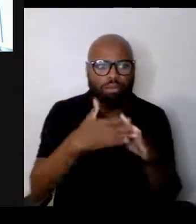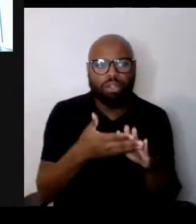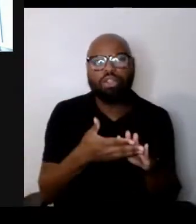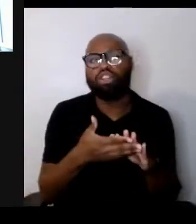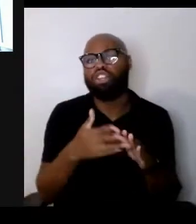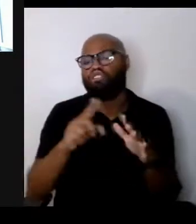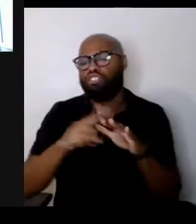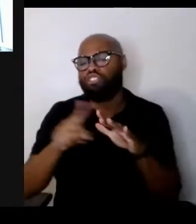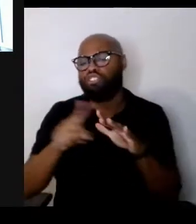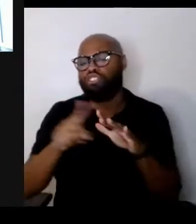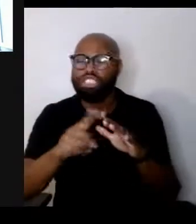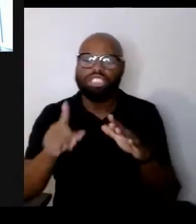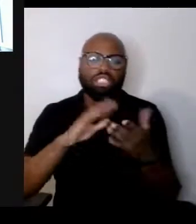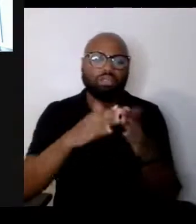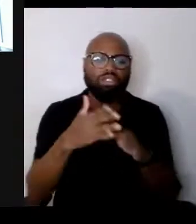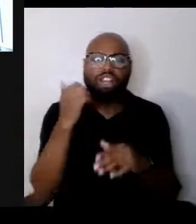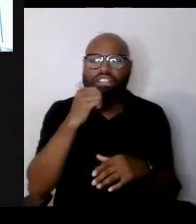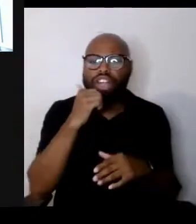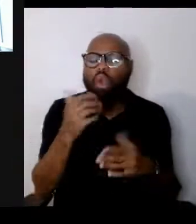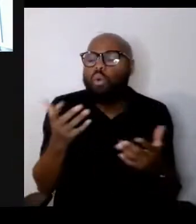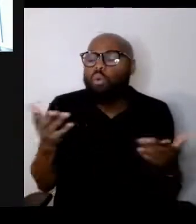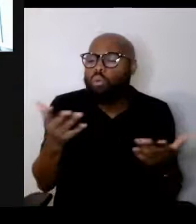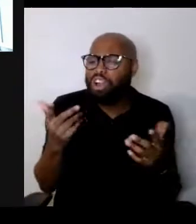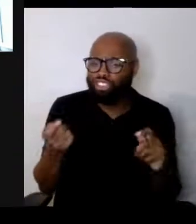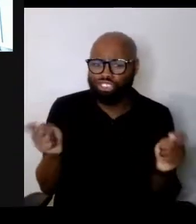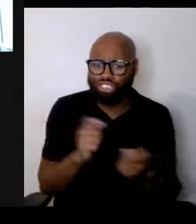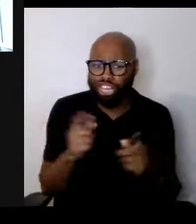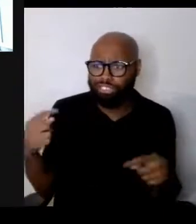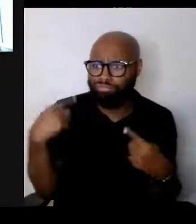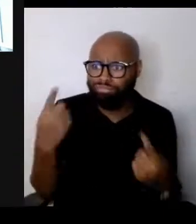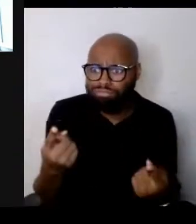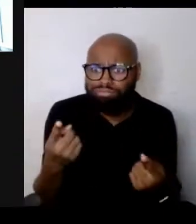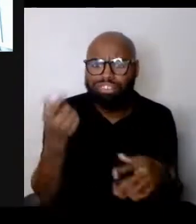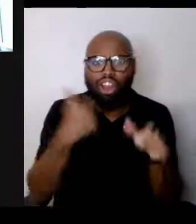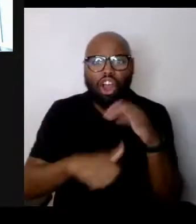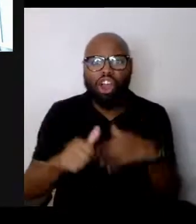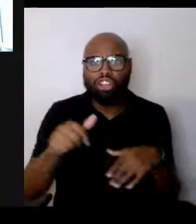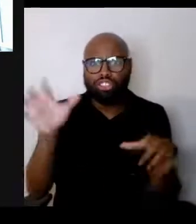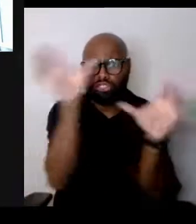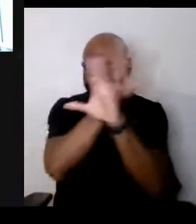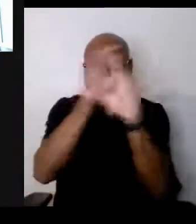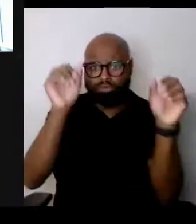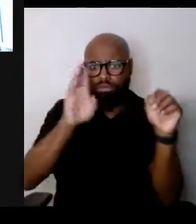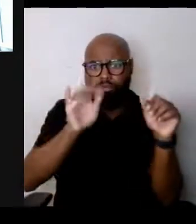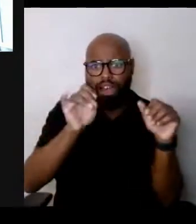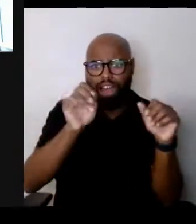what has changed now under the Biden administration, and what's the same?